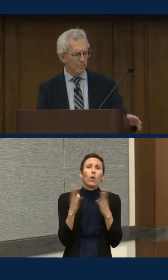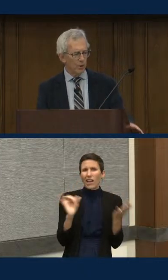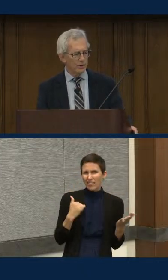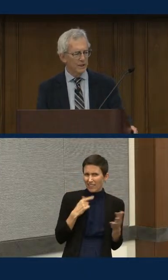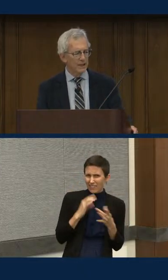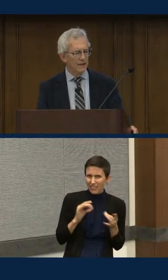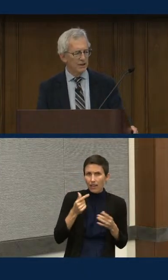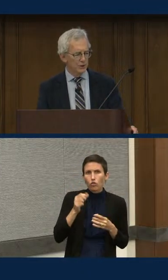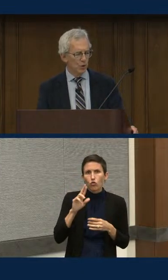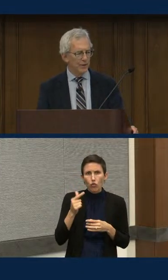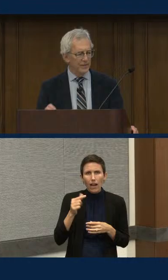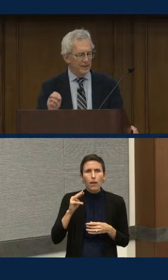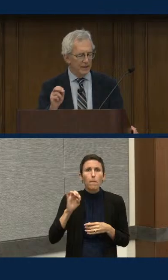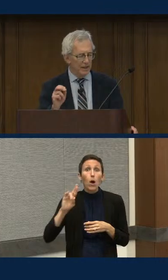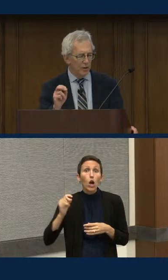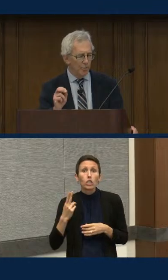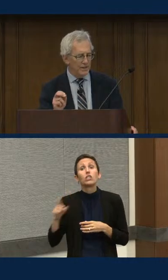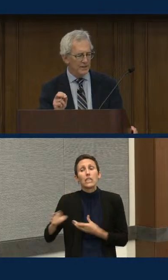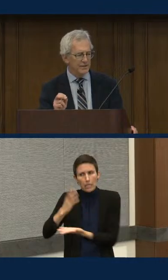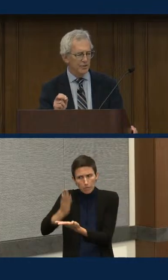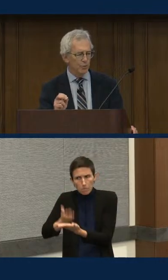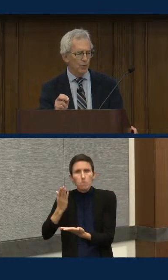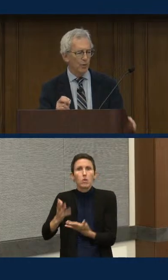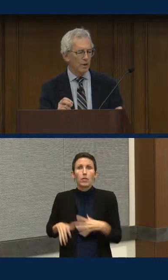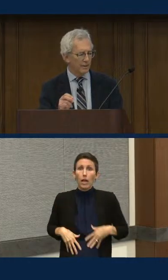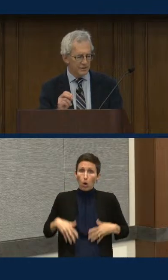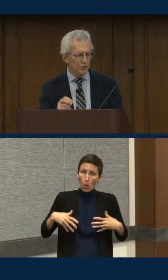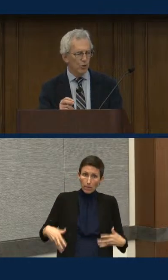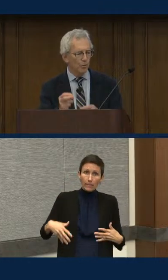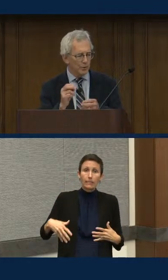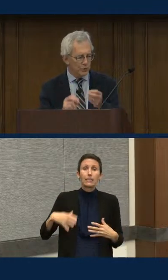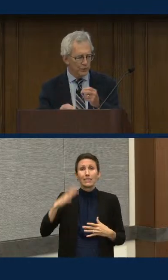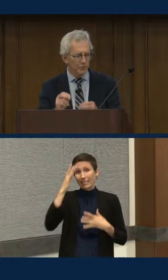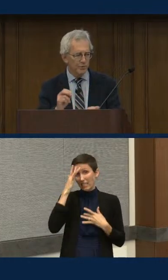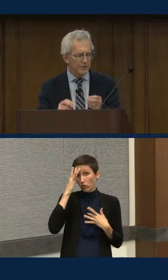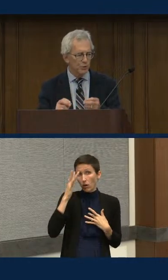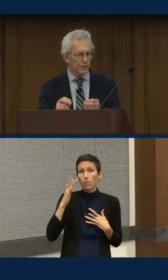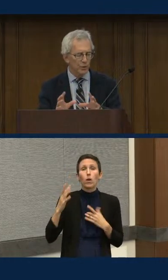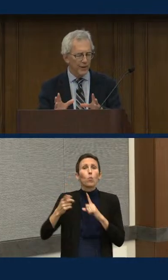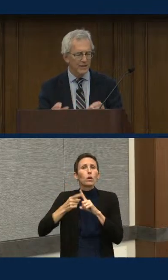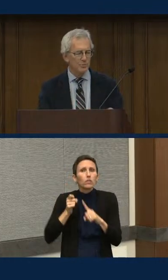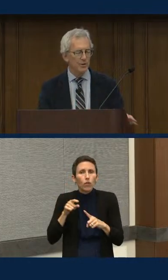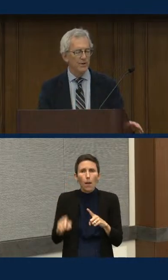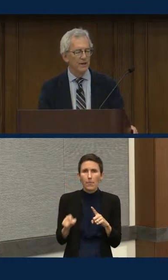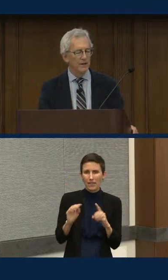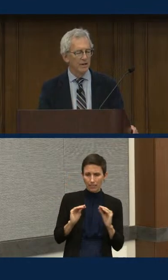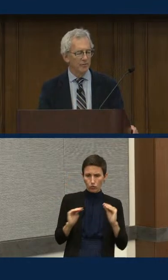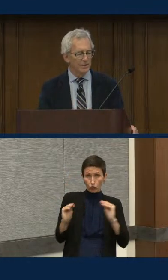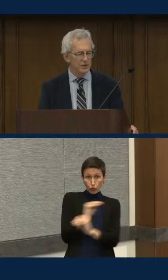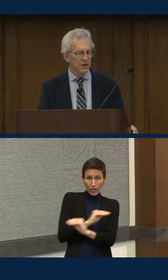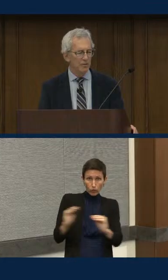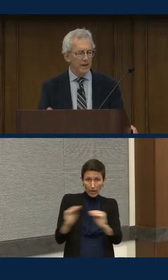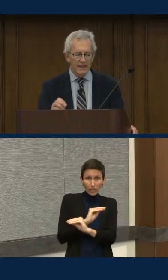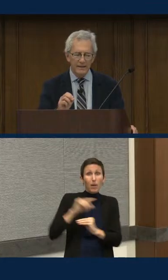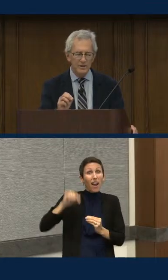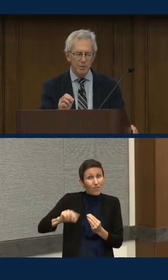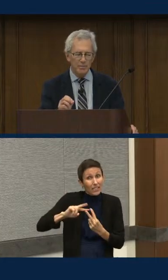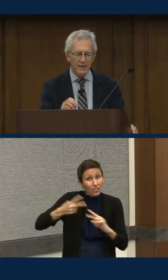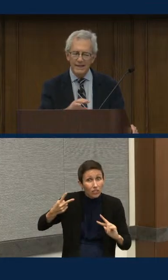Barsh showed the obesity syndrome resulted from this rearrangement of this gene